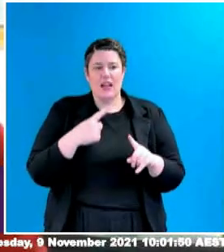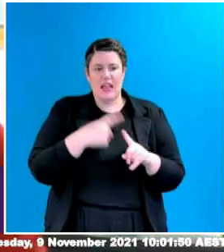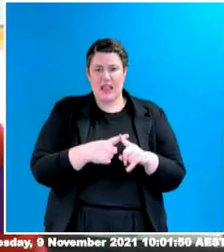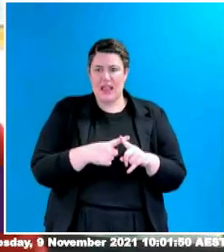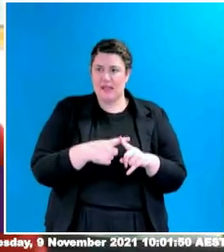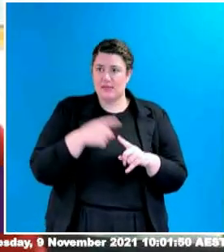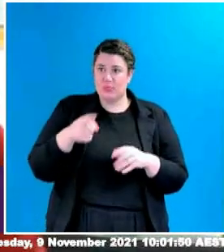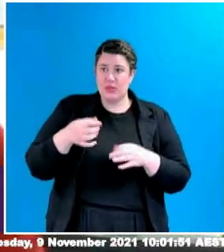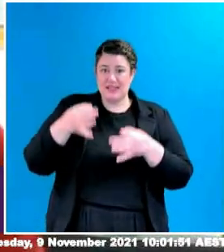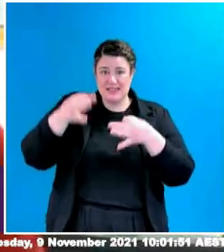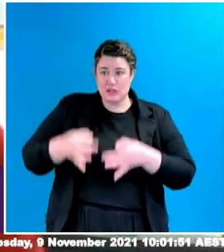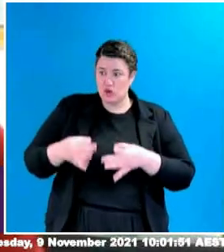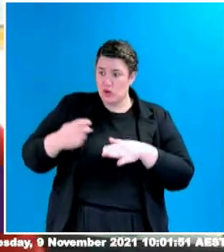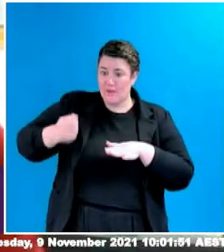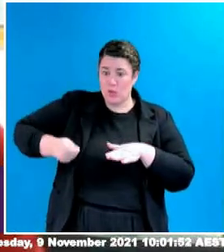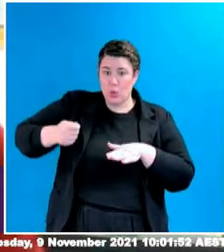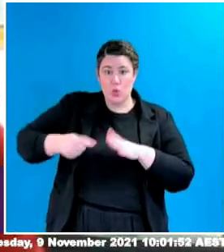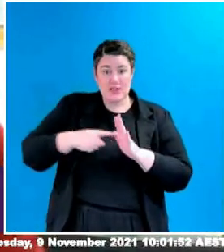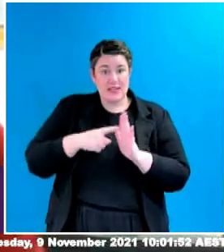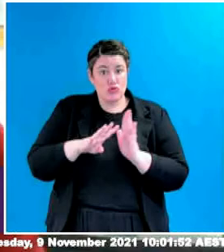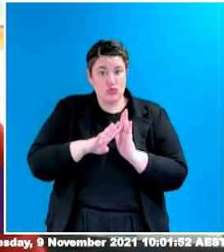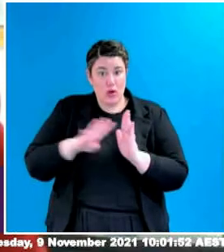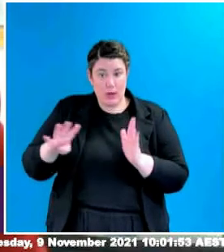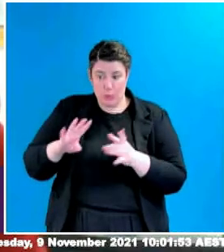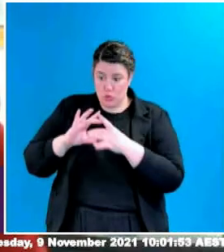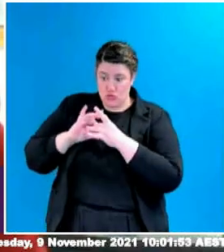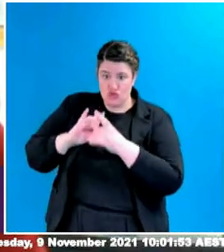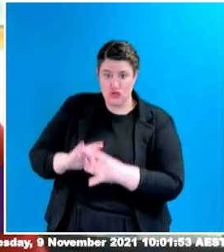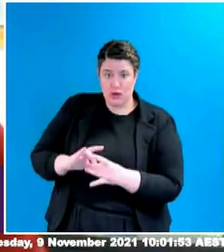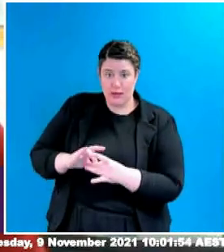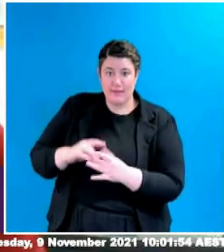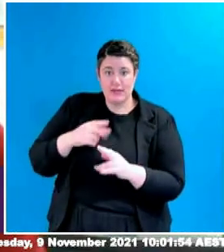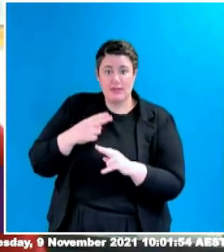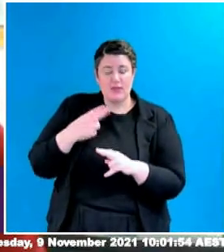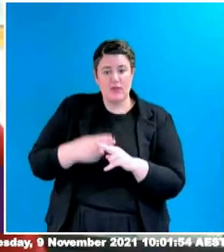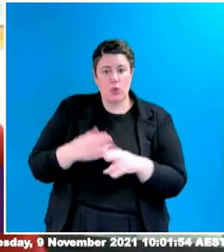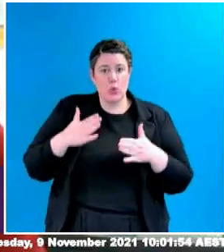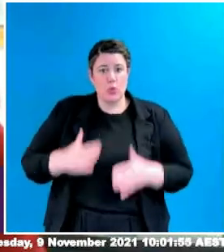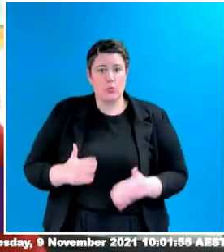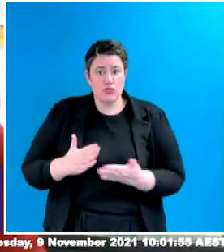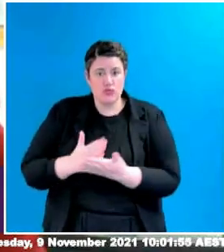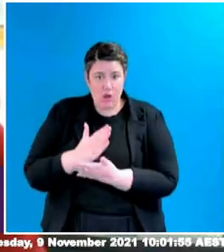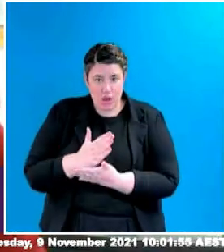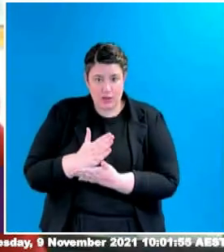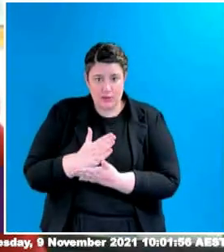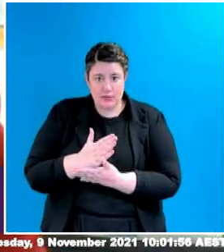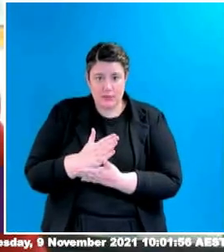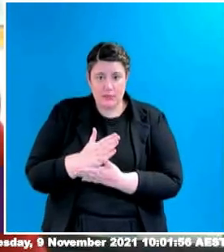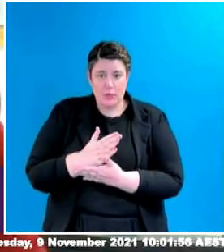tribunals as being relevant to a human right, when interpreting that human